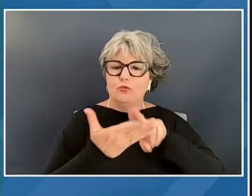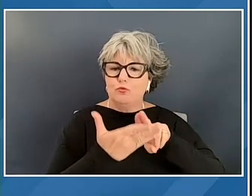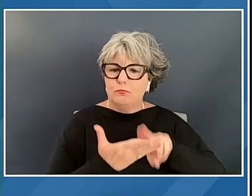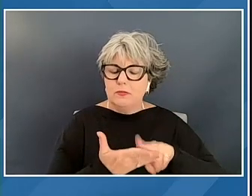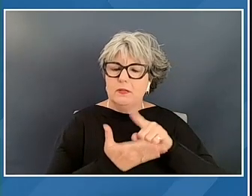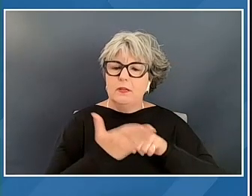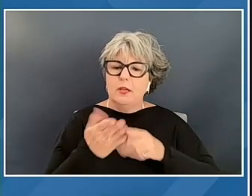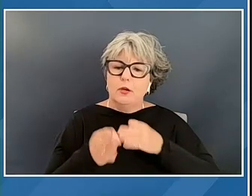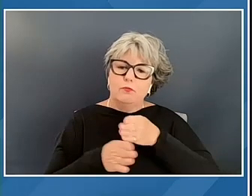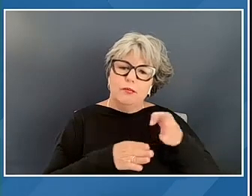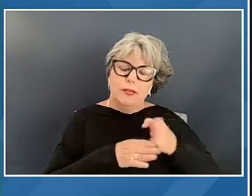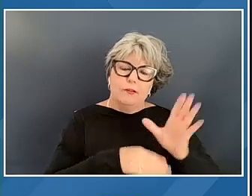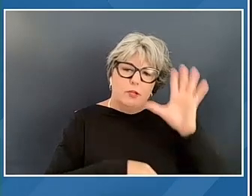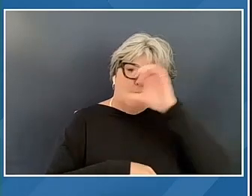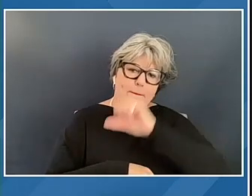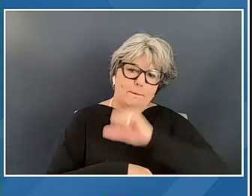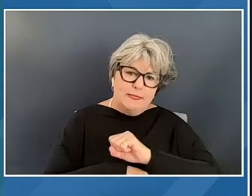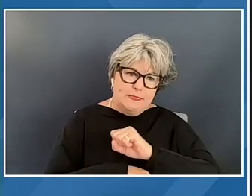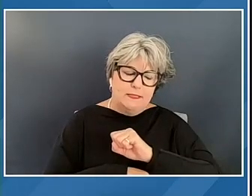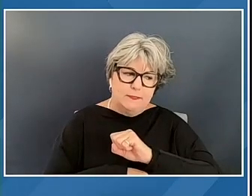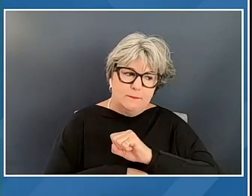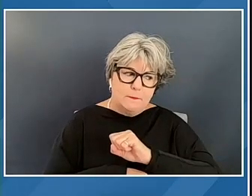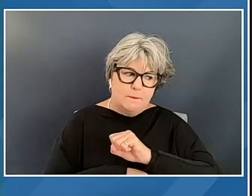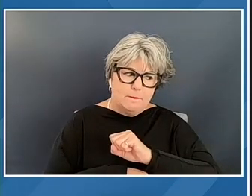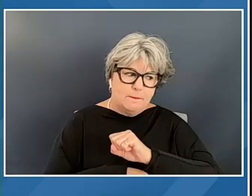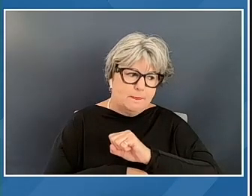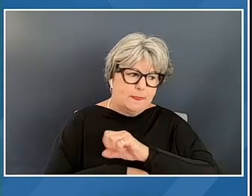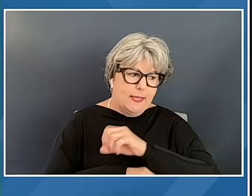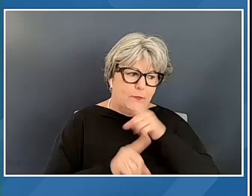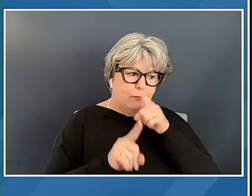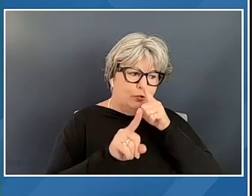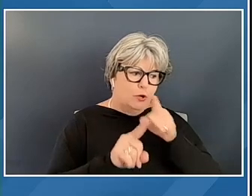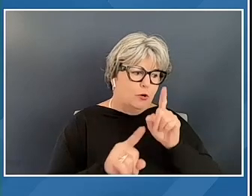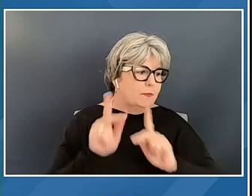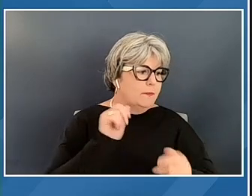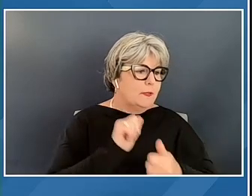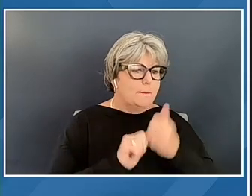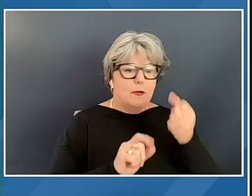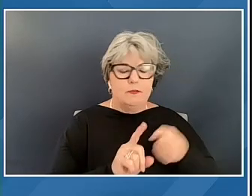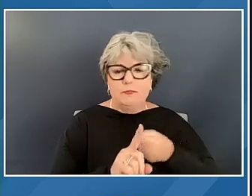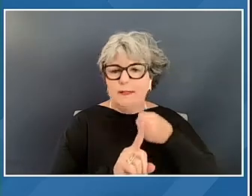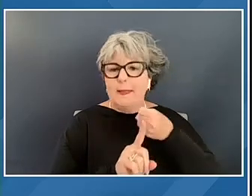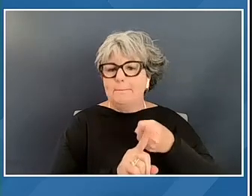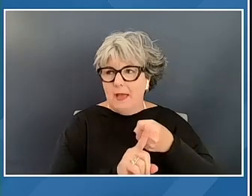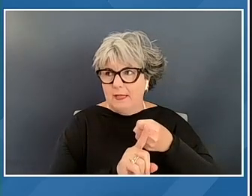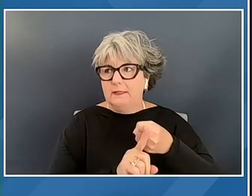and are we targeting those who are most impacted by the debt?